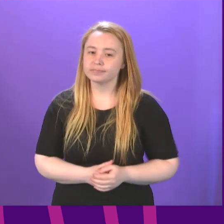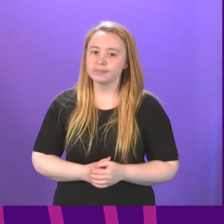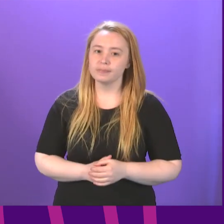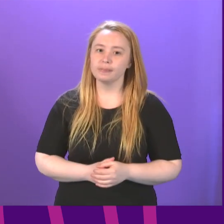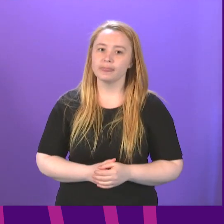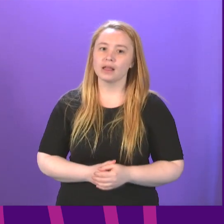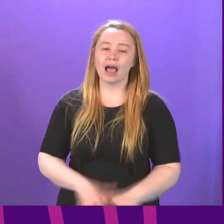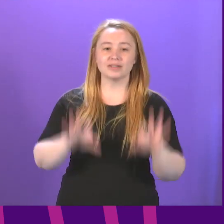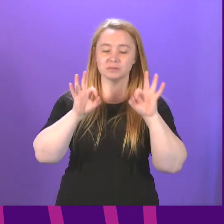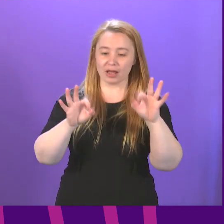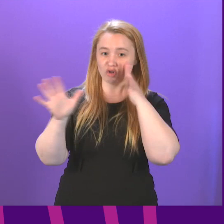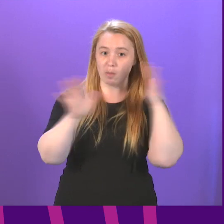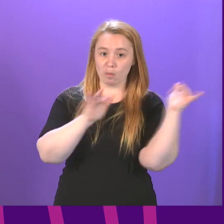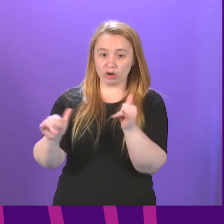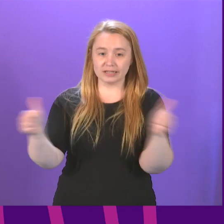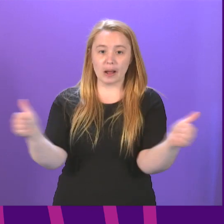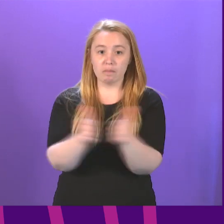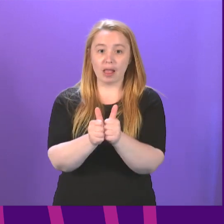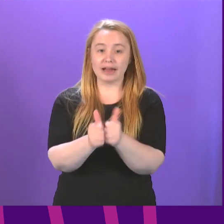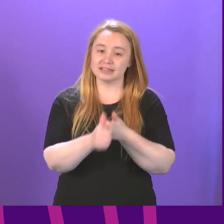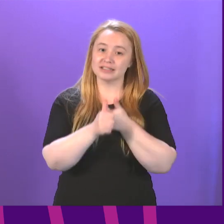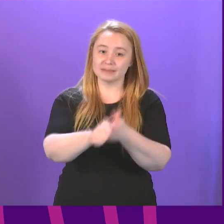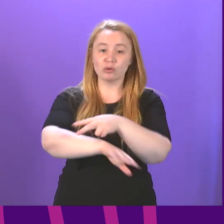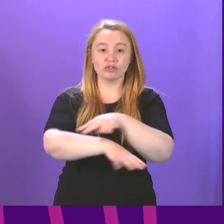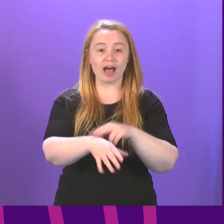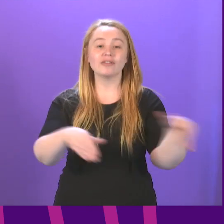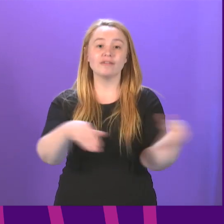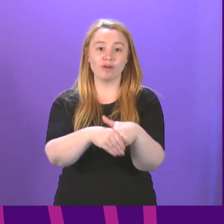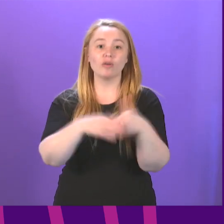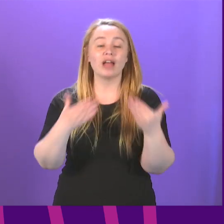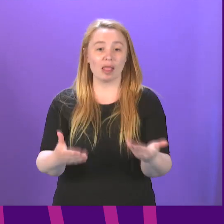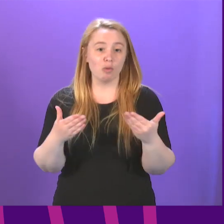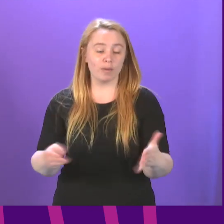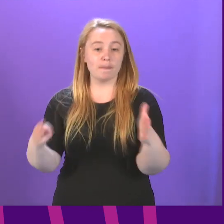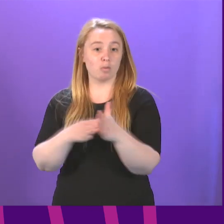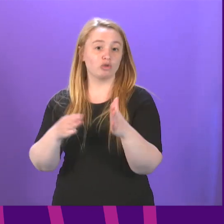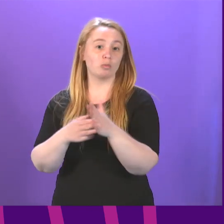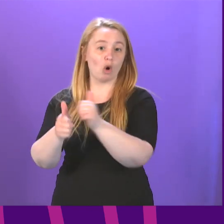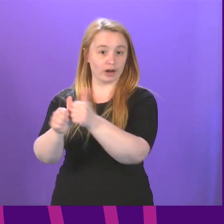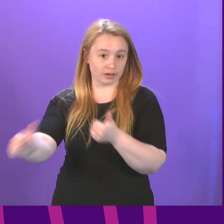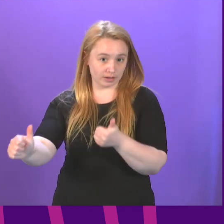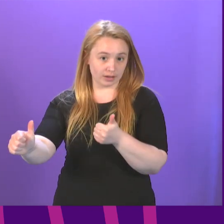Specialist monitoring, compliance and enforcement support staff are already involved in all work at Mossmorran. As I indicated, in response to the peer review,